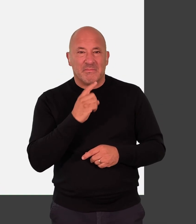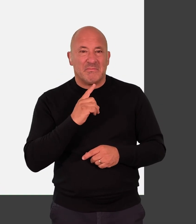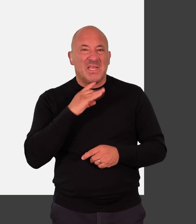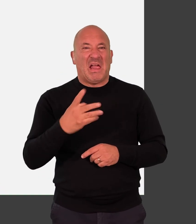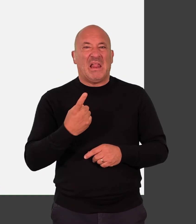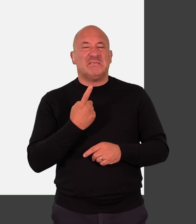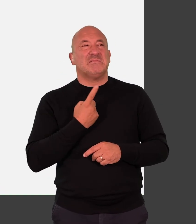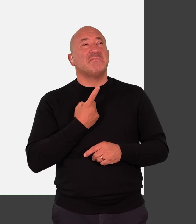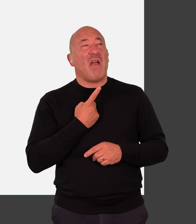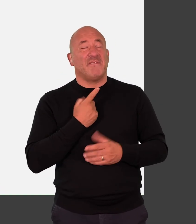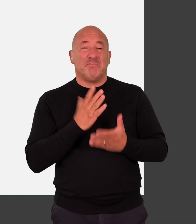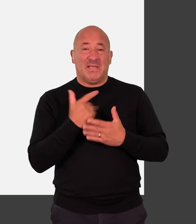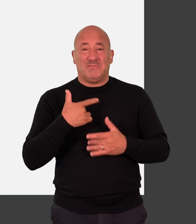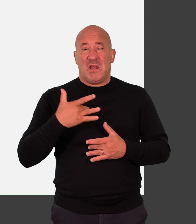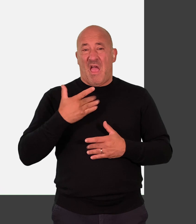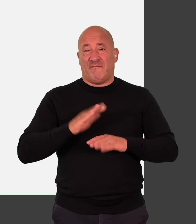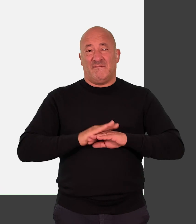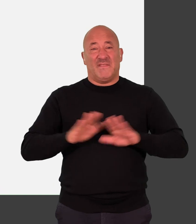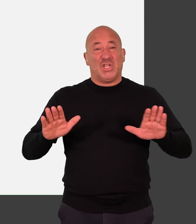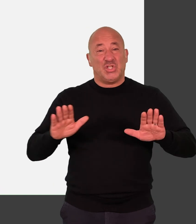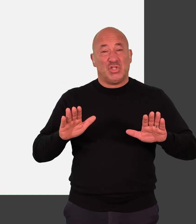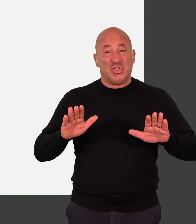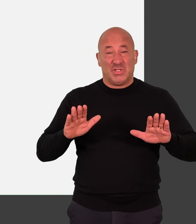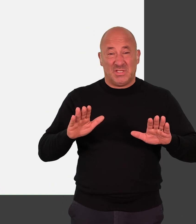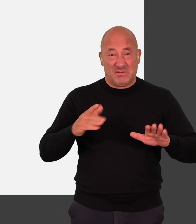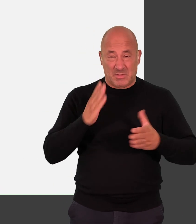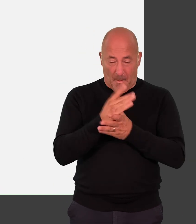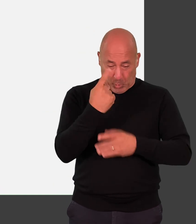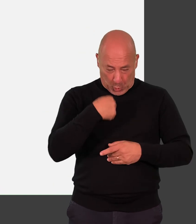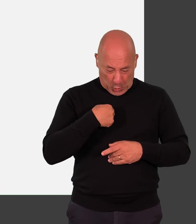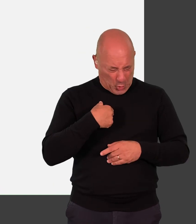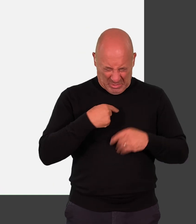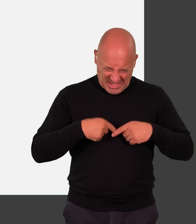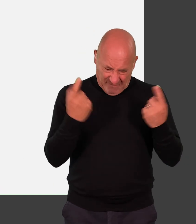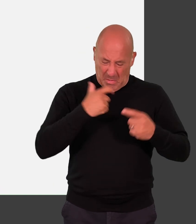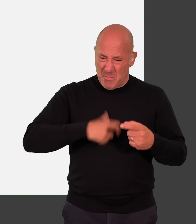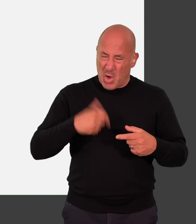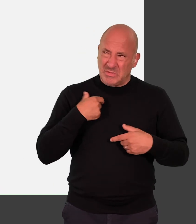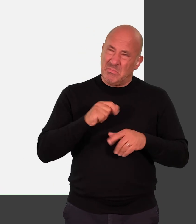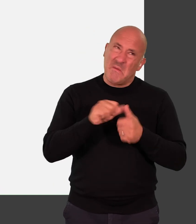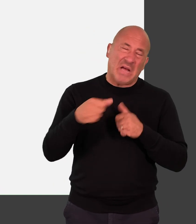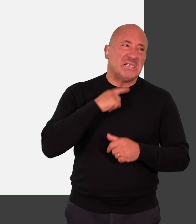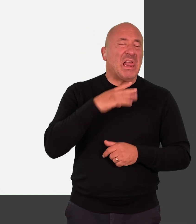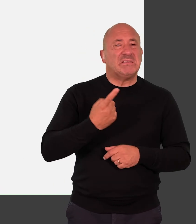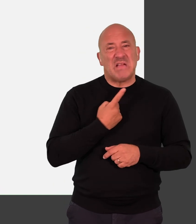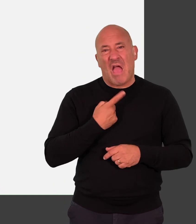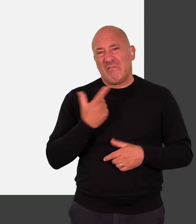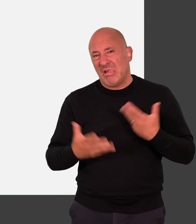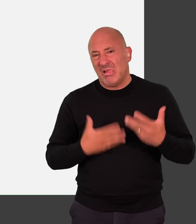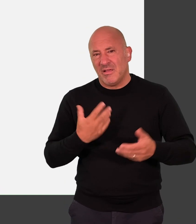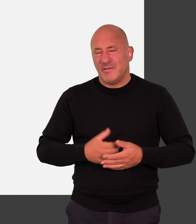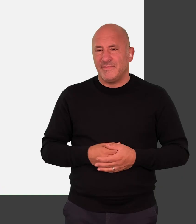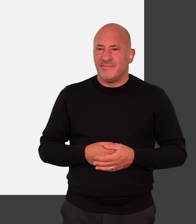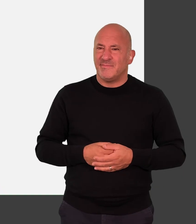Suicide would end the person’s existence that has become far removed from who they truly are.